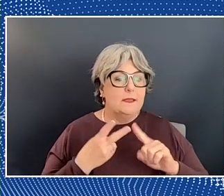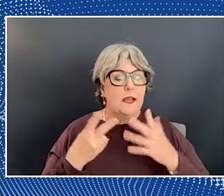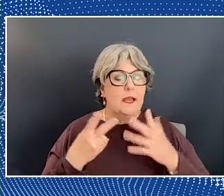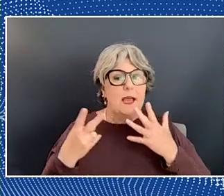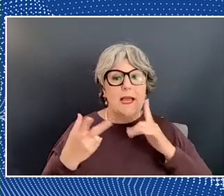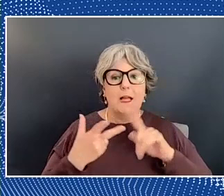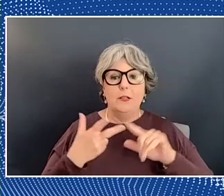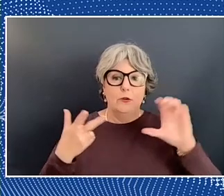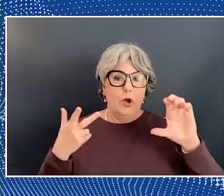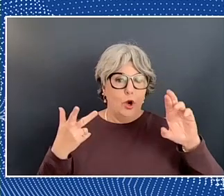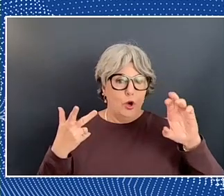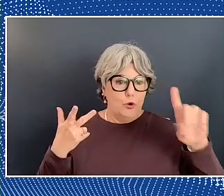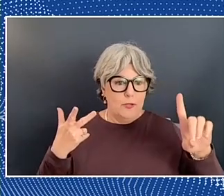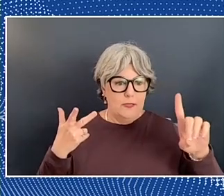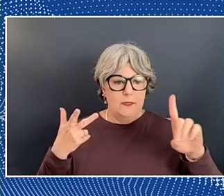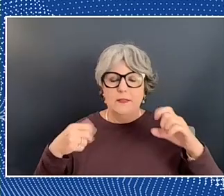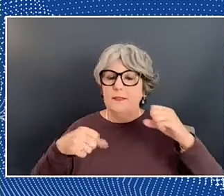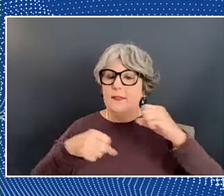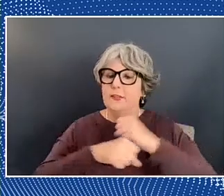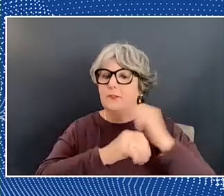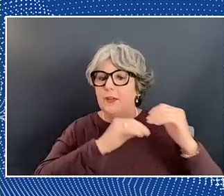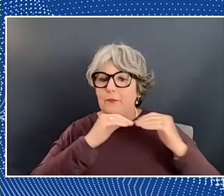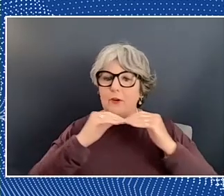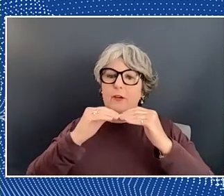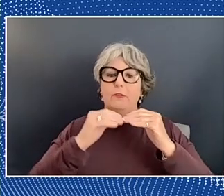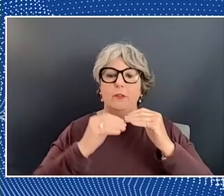Let's fight for equity when it comes to student loan debt in crisis. Thank you.